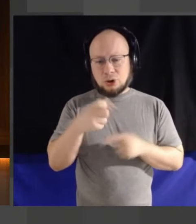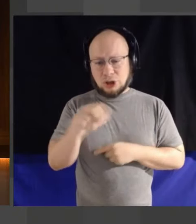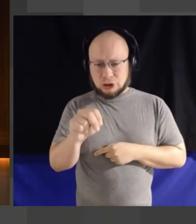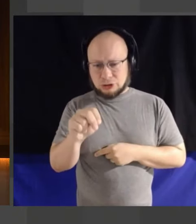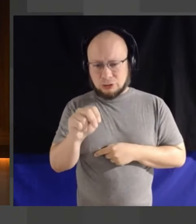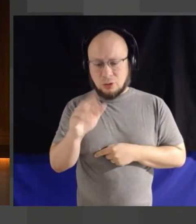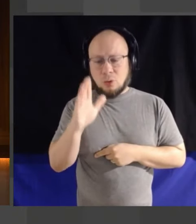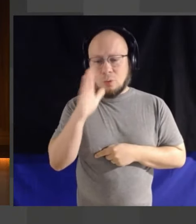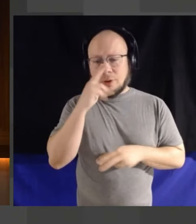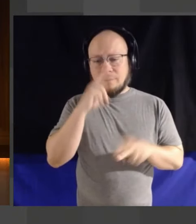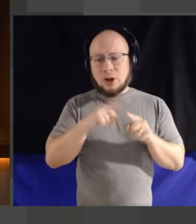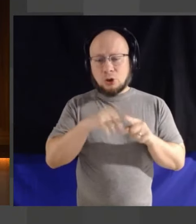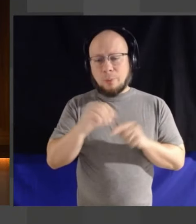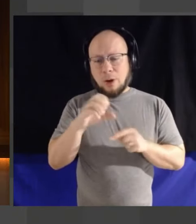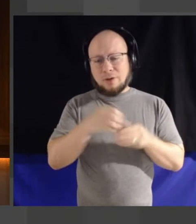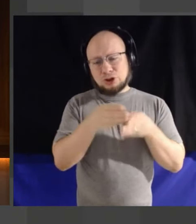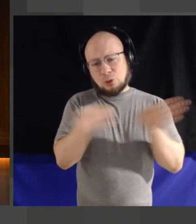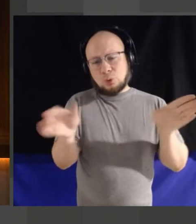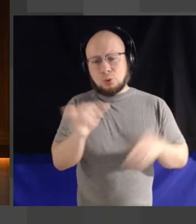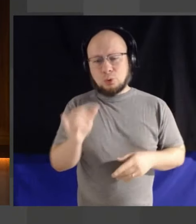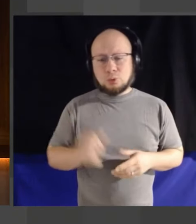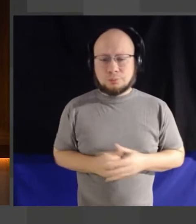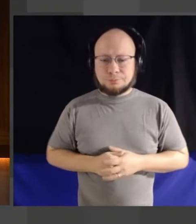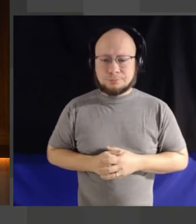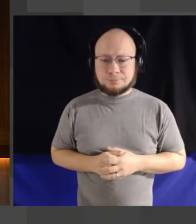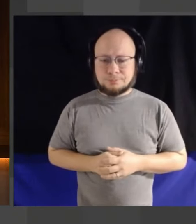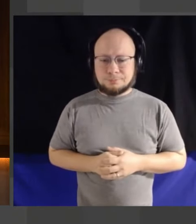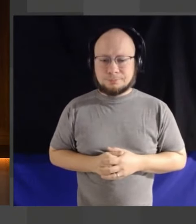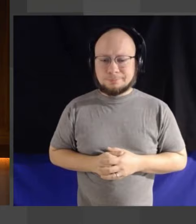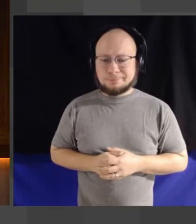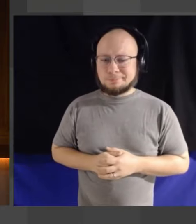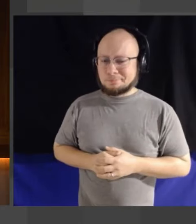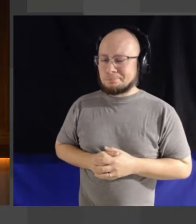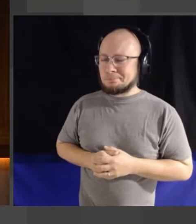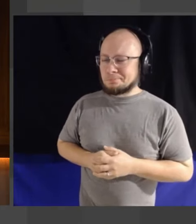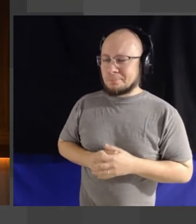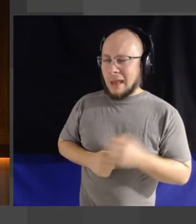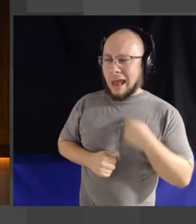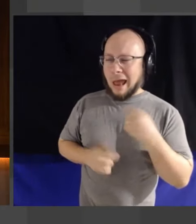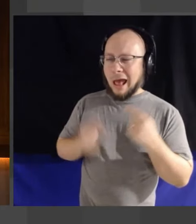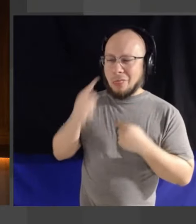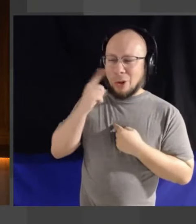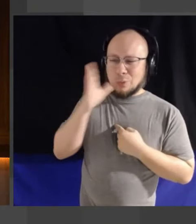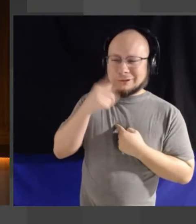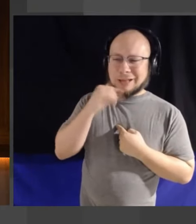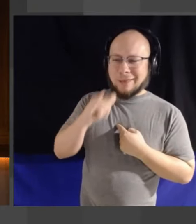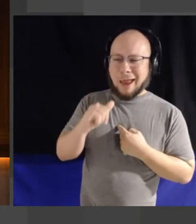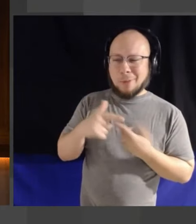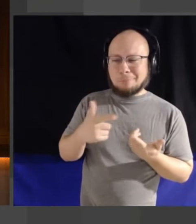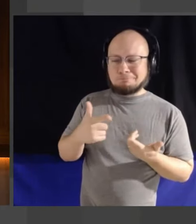IT BRINGS A LOT OF FUN TO DUNGEON AND TO MINECRAFT AS